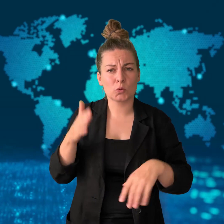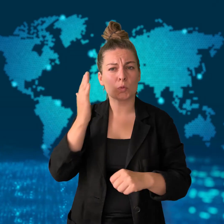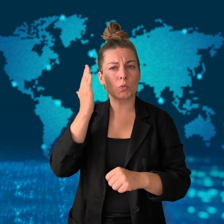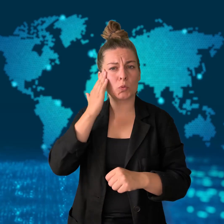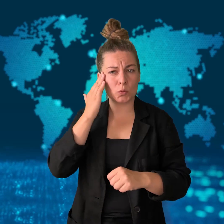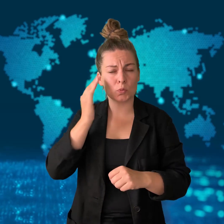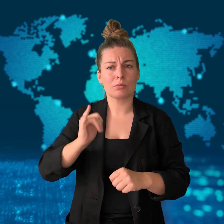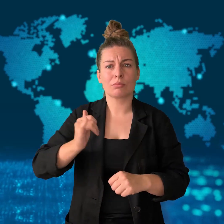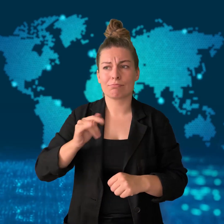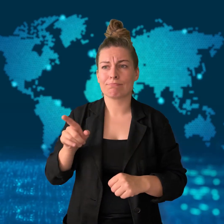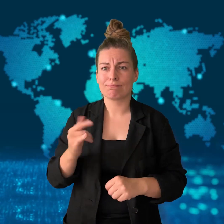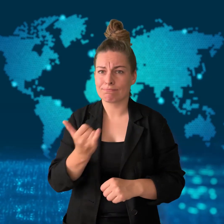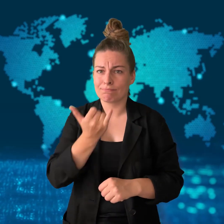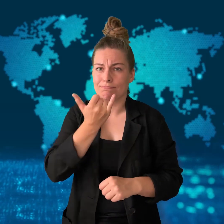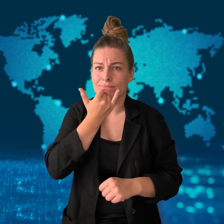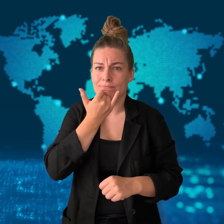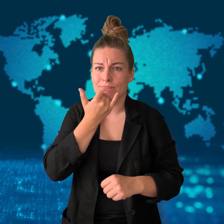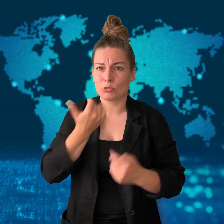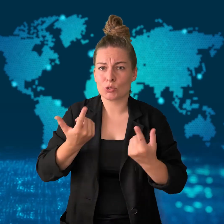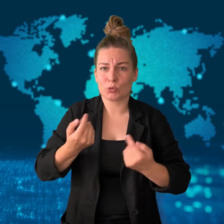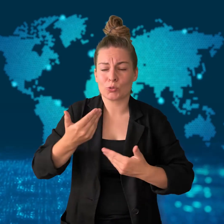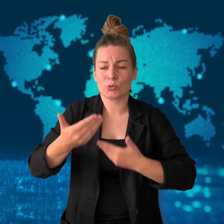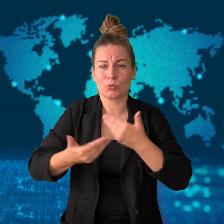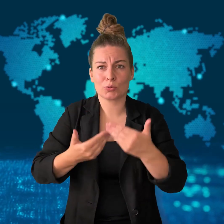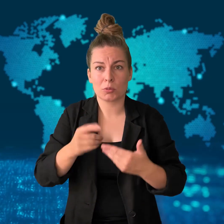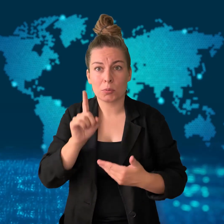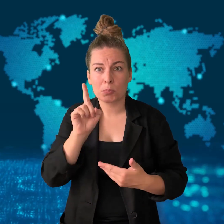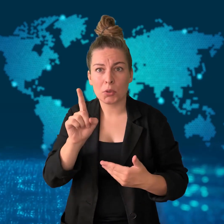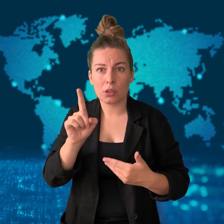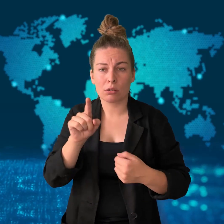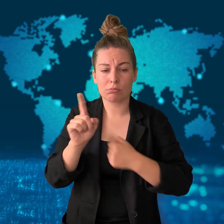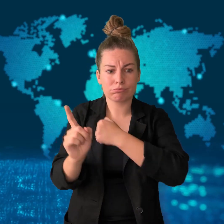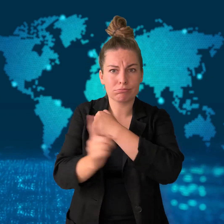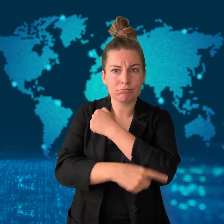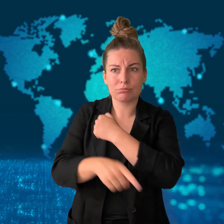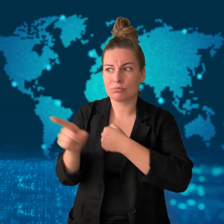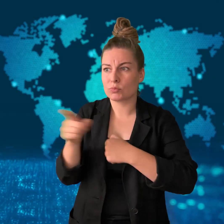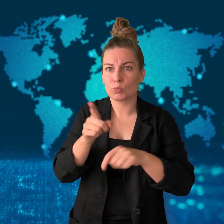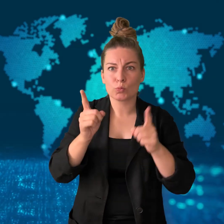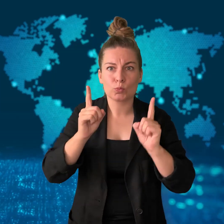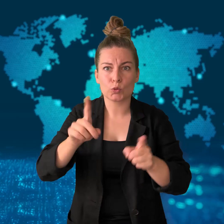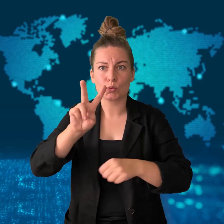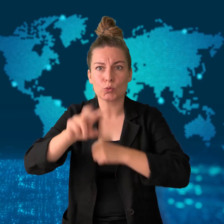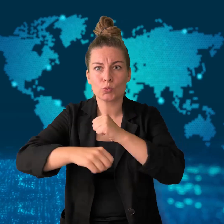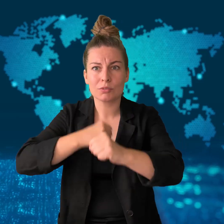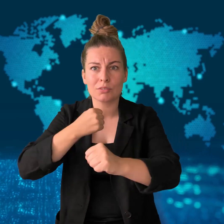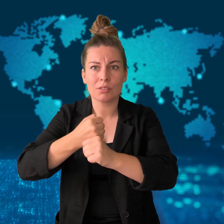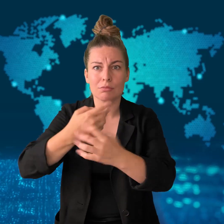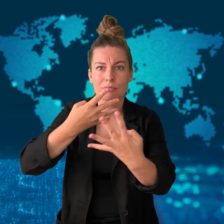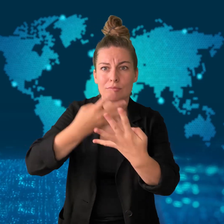In Lina's statement, she said that she knew